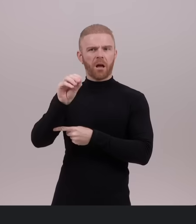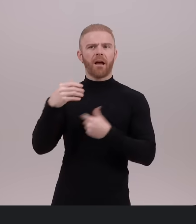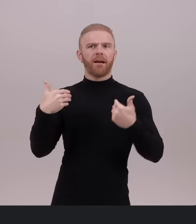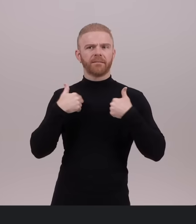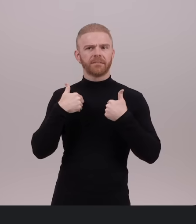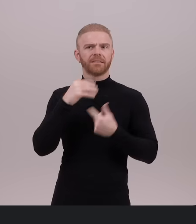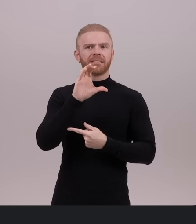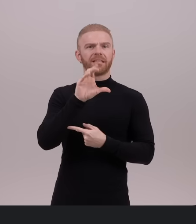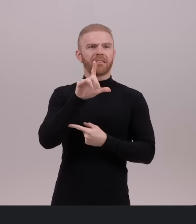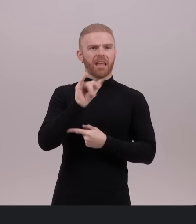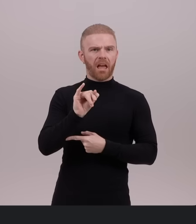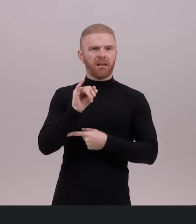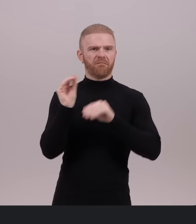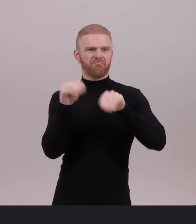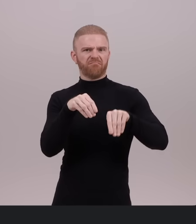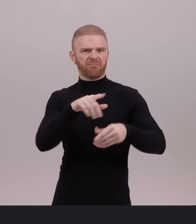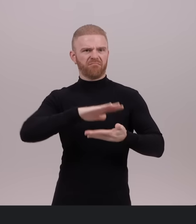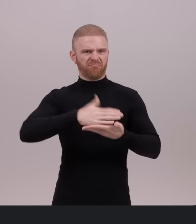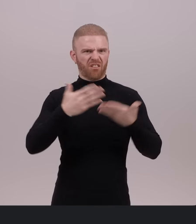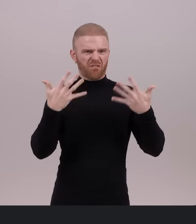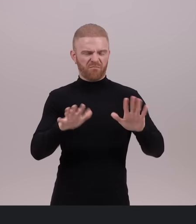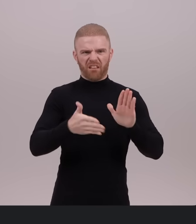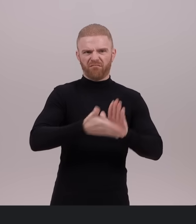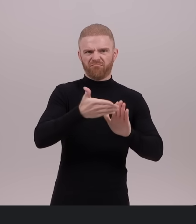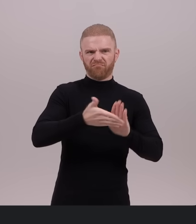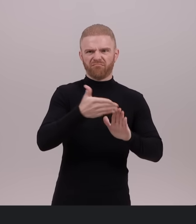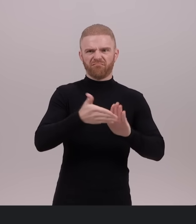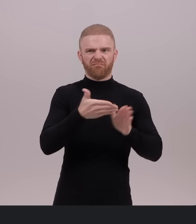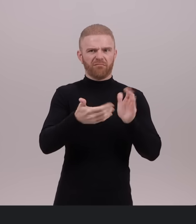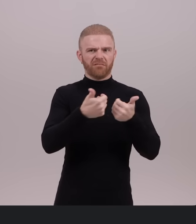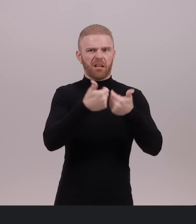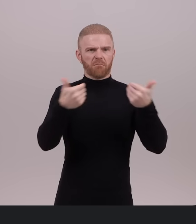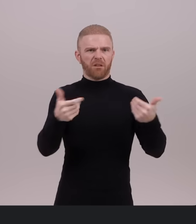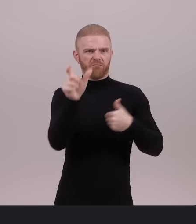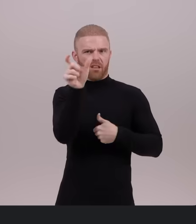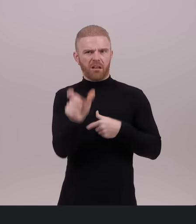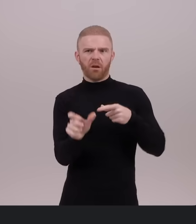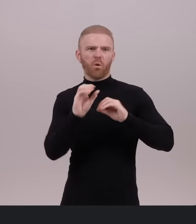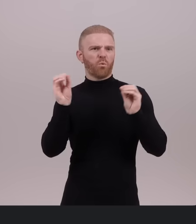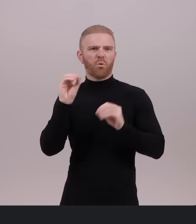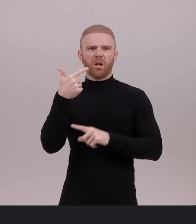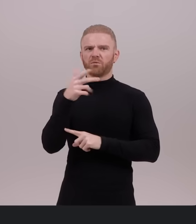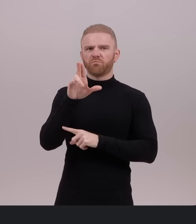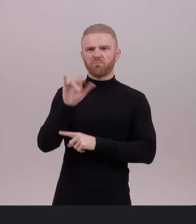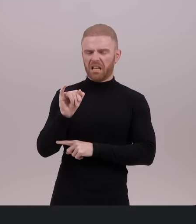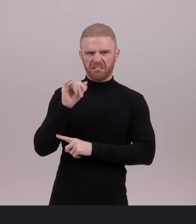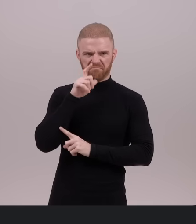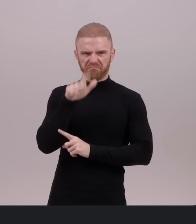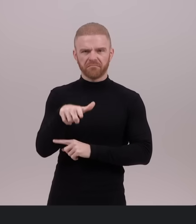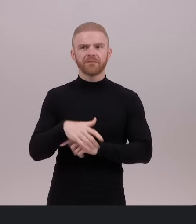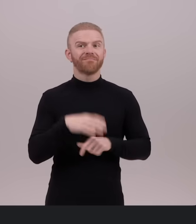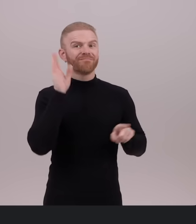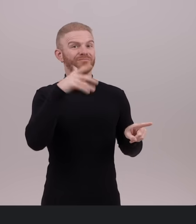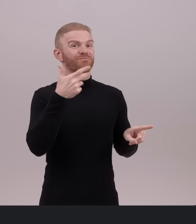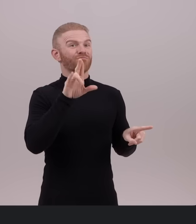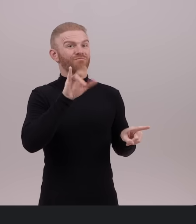And it's running in a separate tab, no GUI necessary. We know that GUI versus CLI is mostly